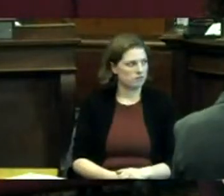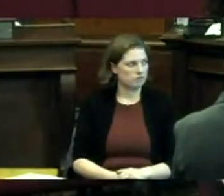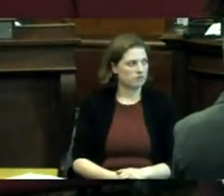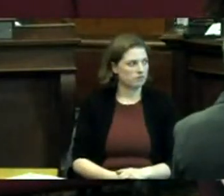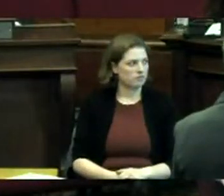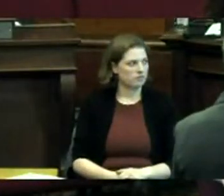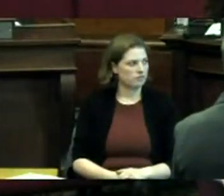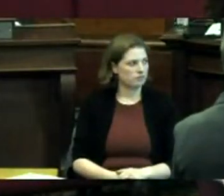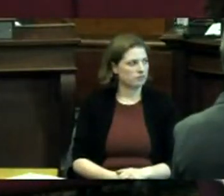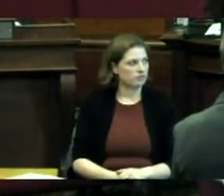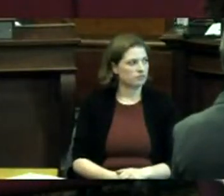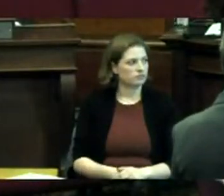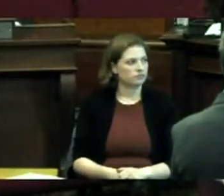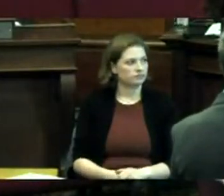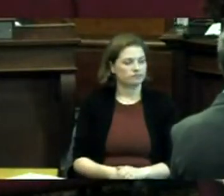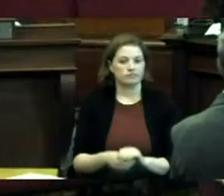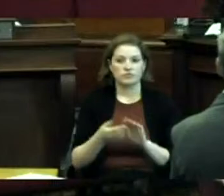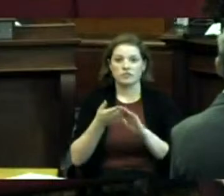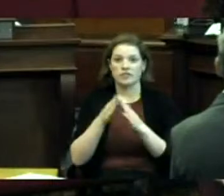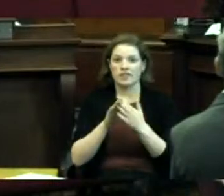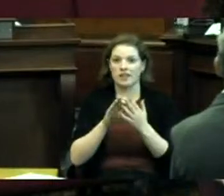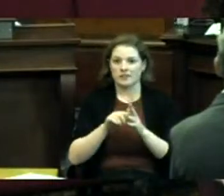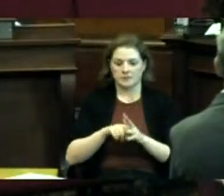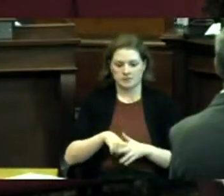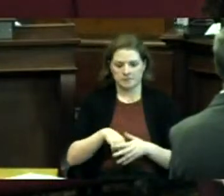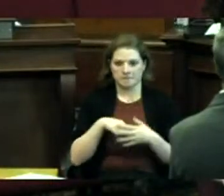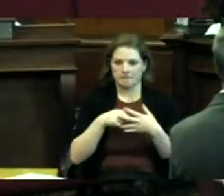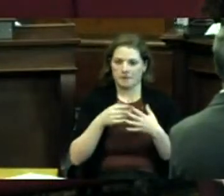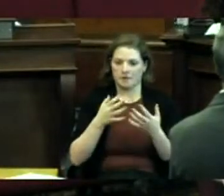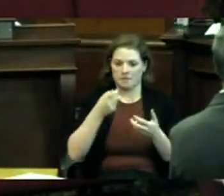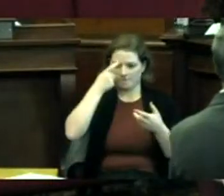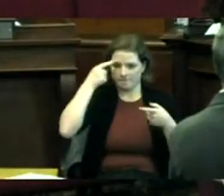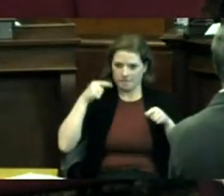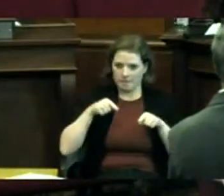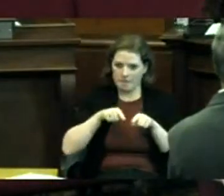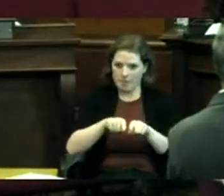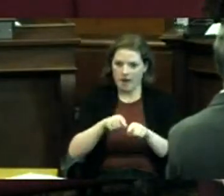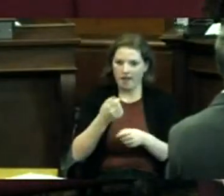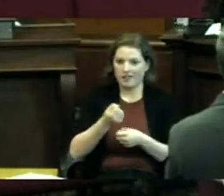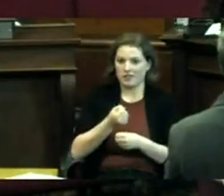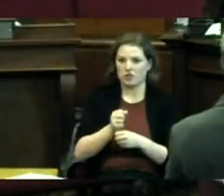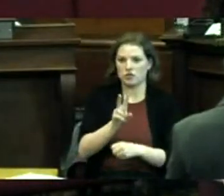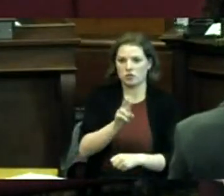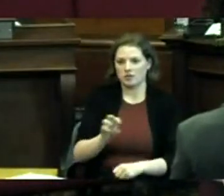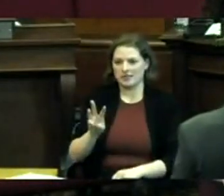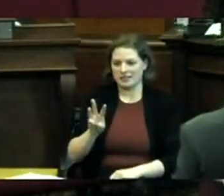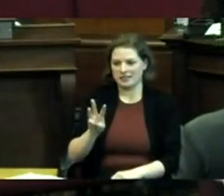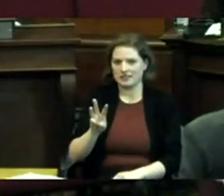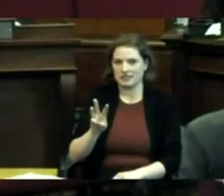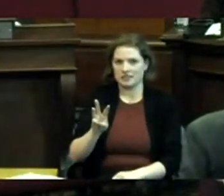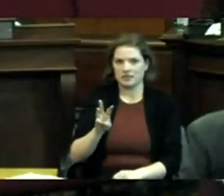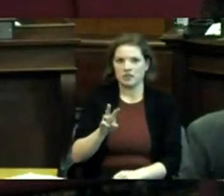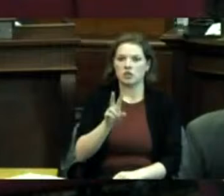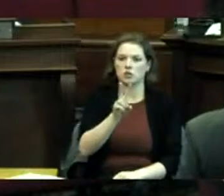requirements of the rule. So the